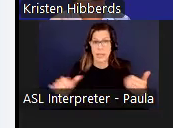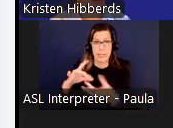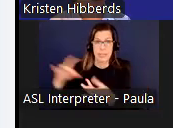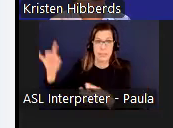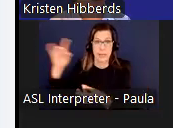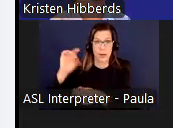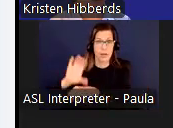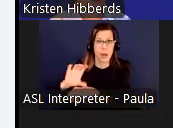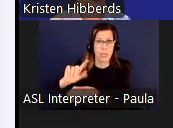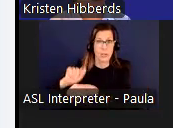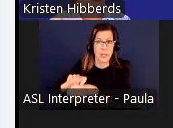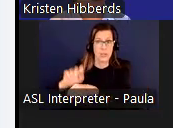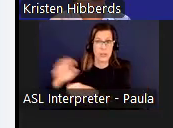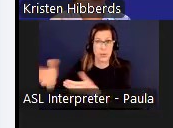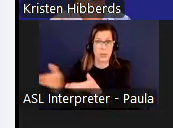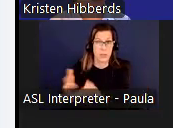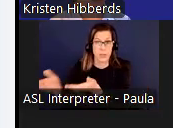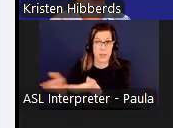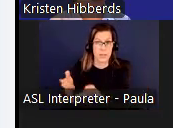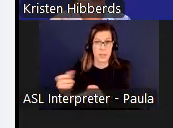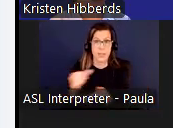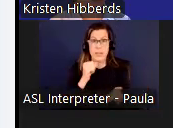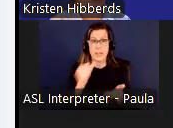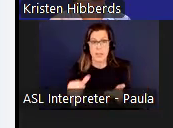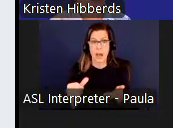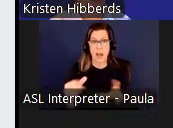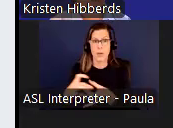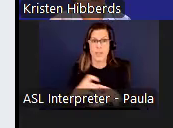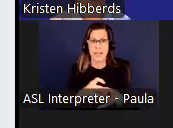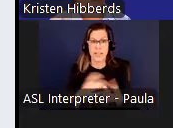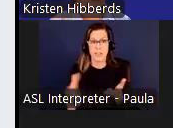delivery 'cause I feel like there might be circumstances where there's some